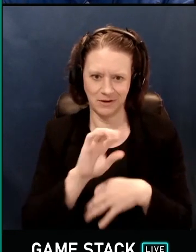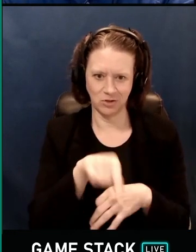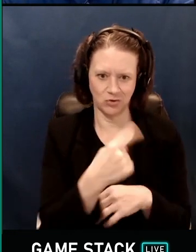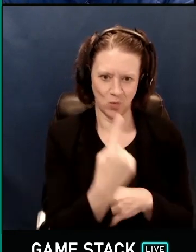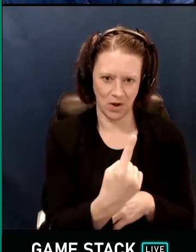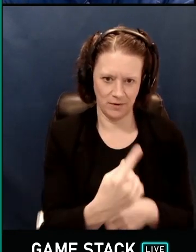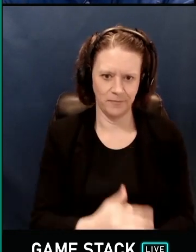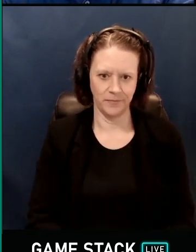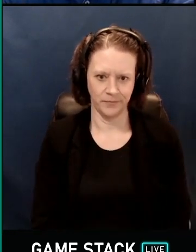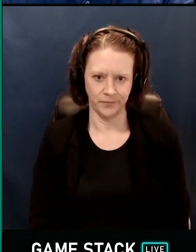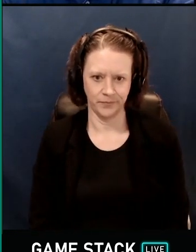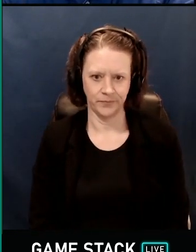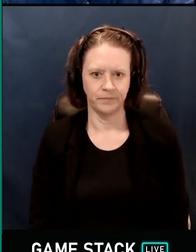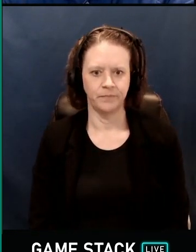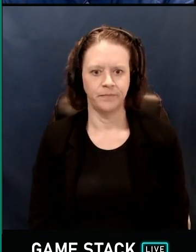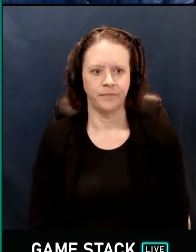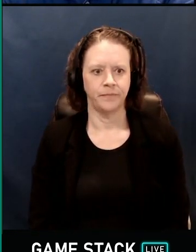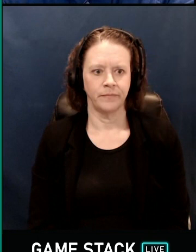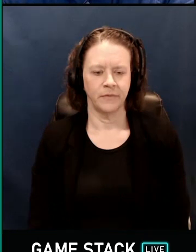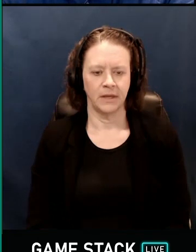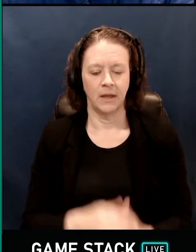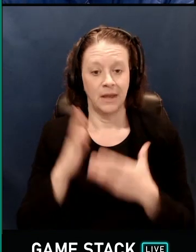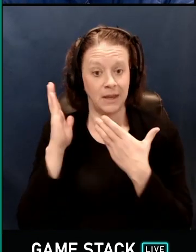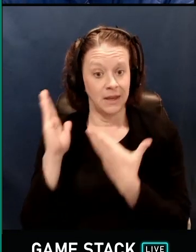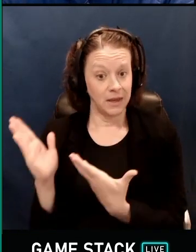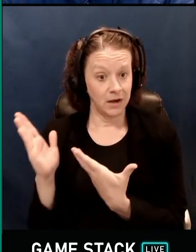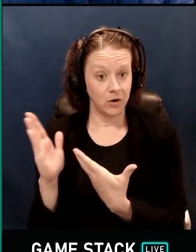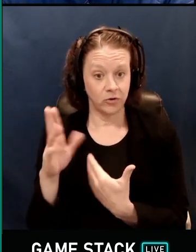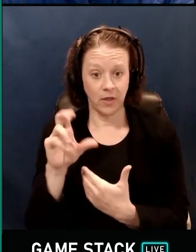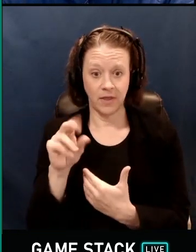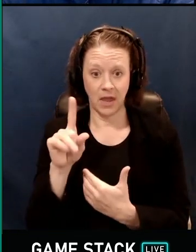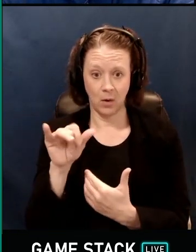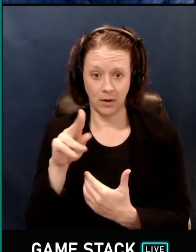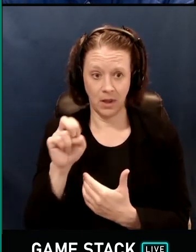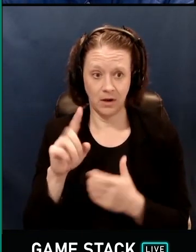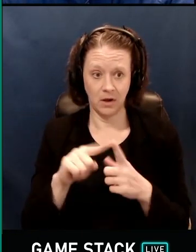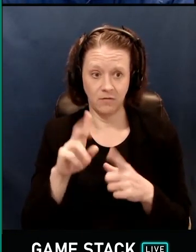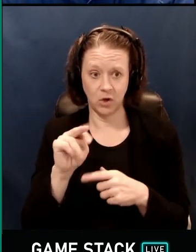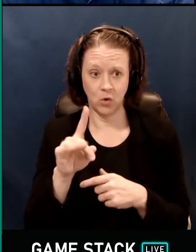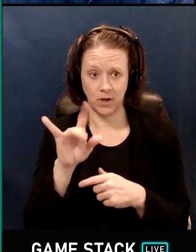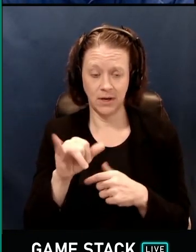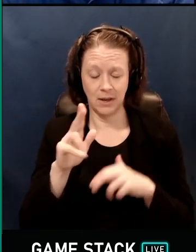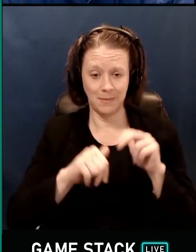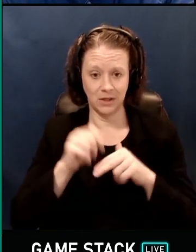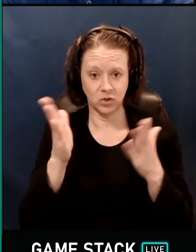And here's the outline of Unity Build Server licensing service.